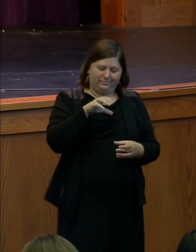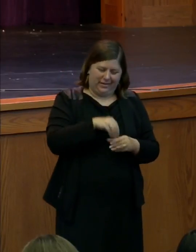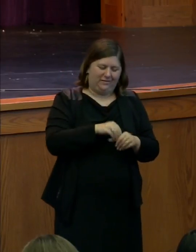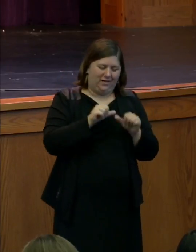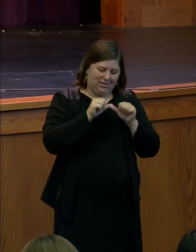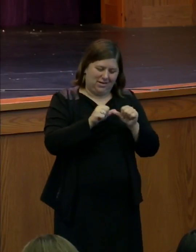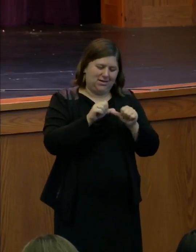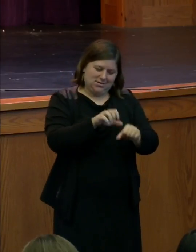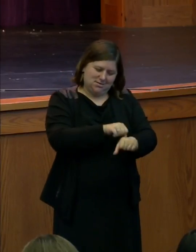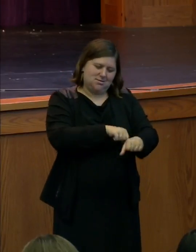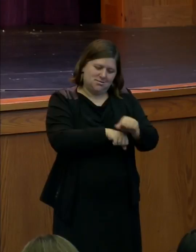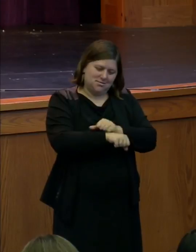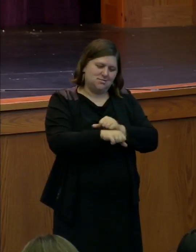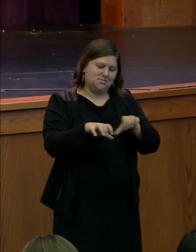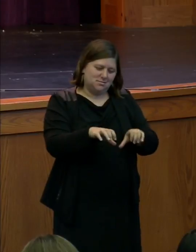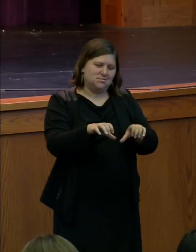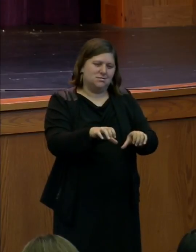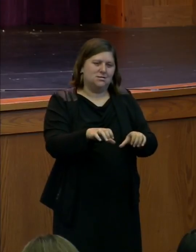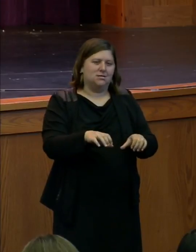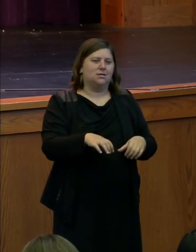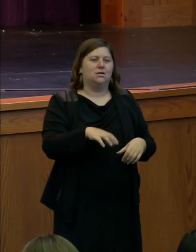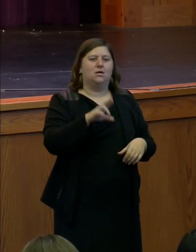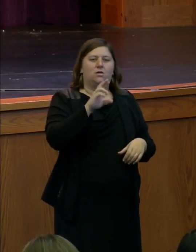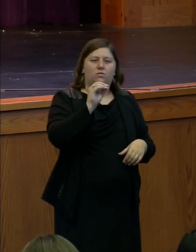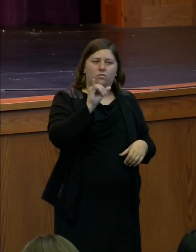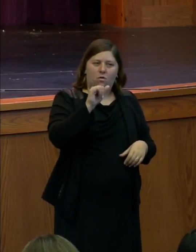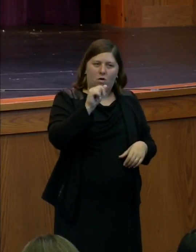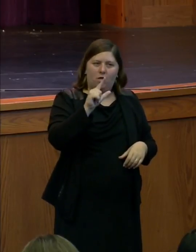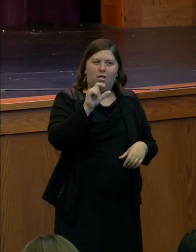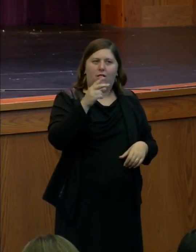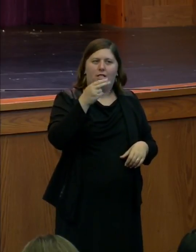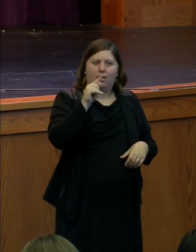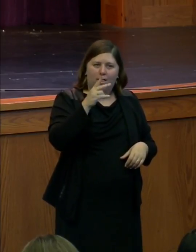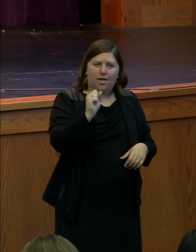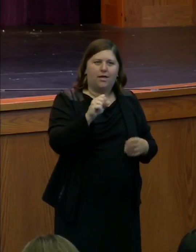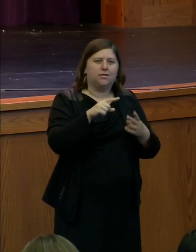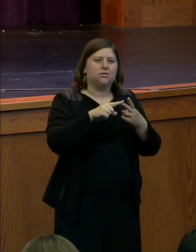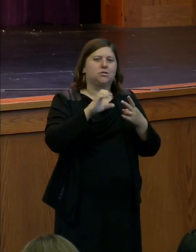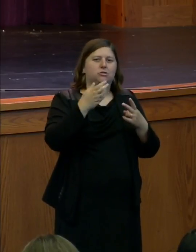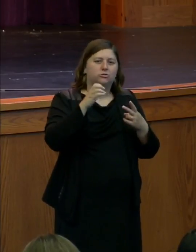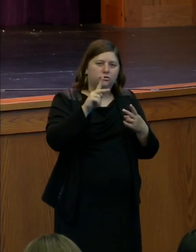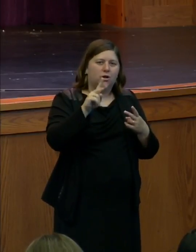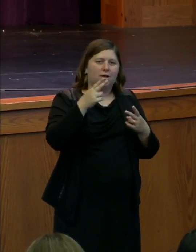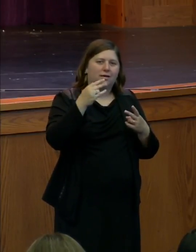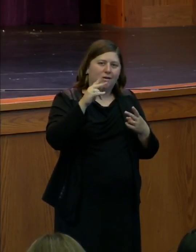ROYAL HEIGHT, HAROLD HUNTER, CHUCK HICKS, SHERRY FLAT, SUSAN